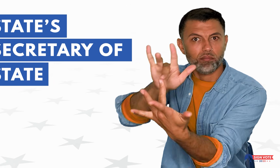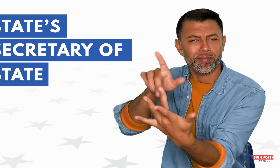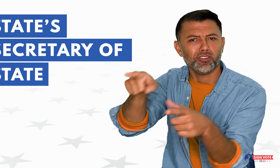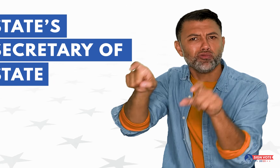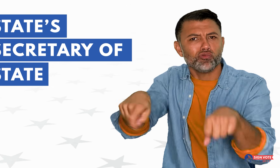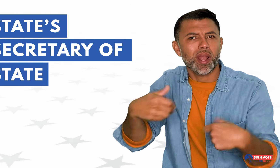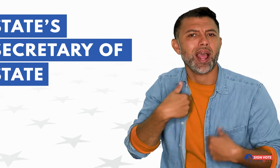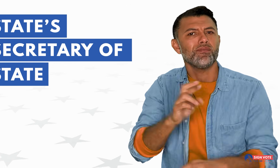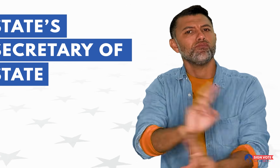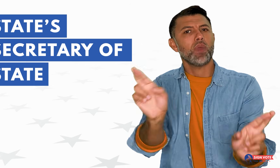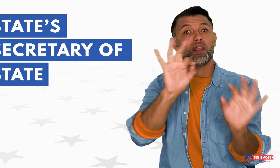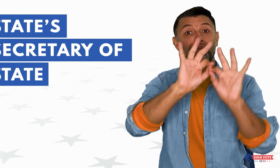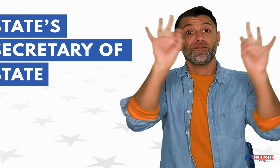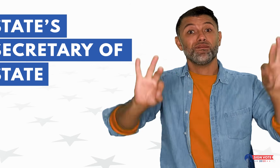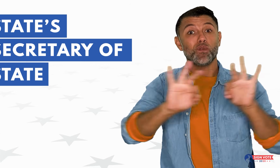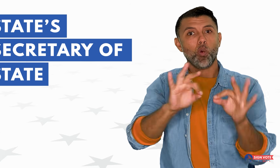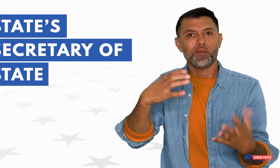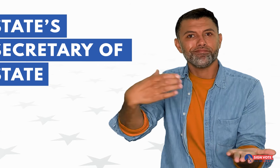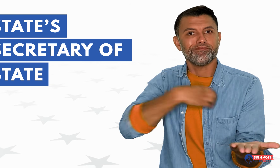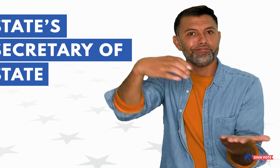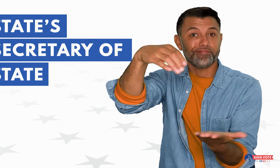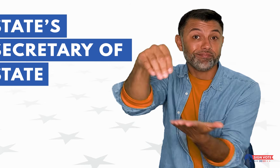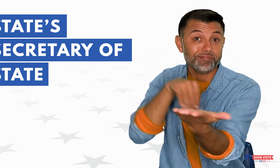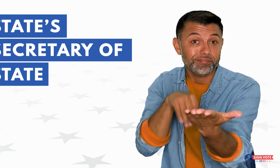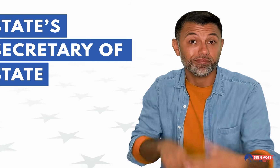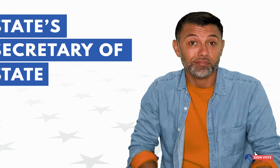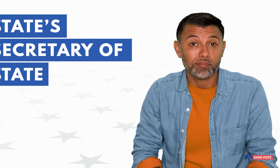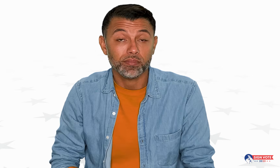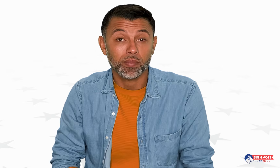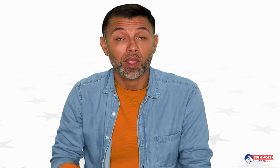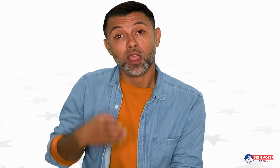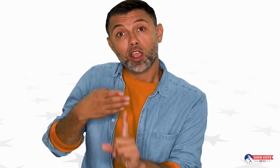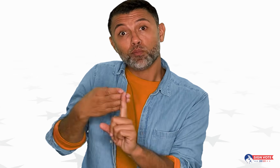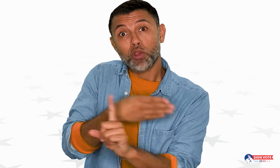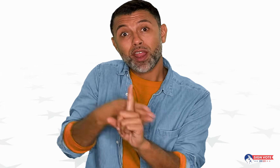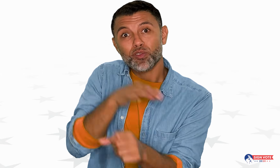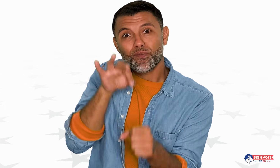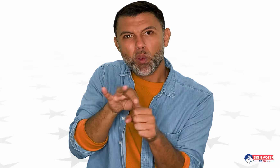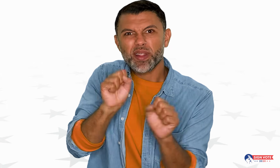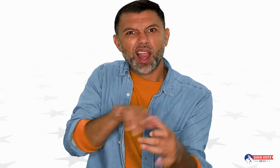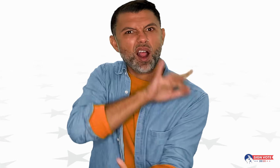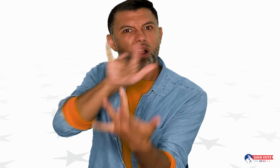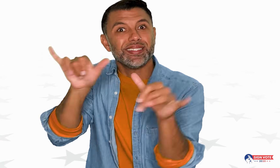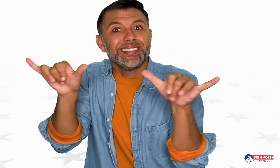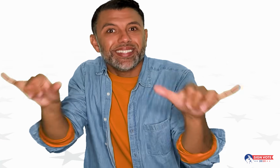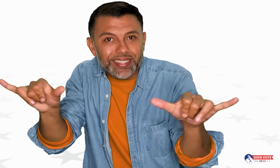They should have a form ready for you to file a complaint. Before you vote, you can also